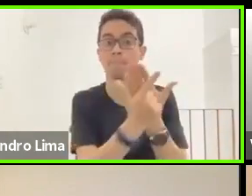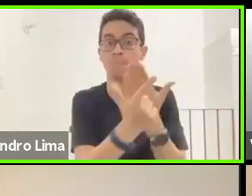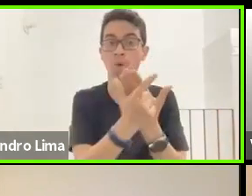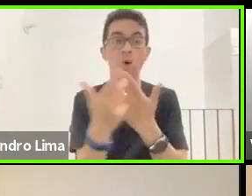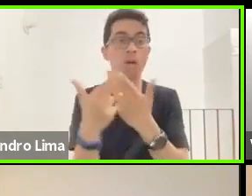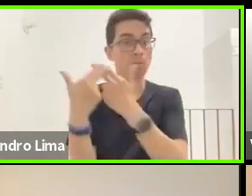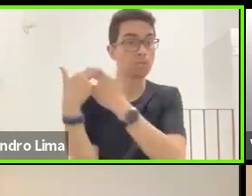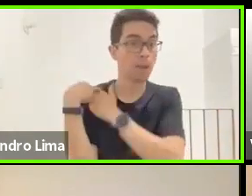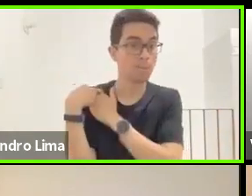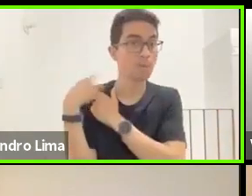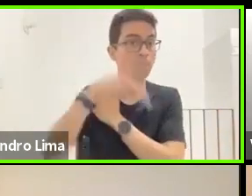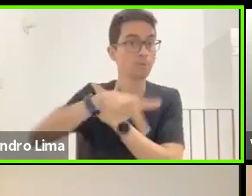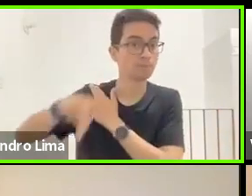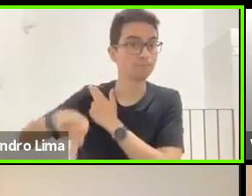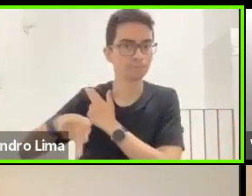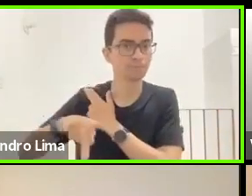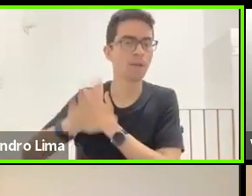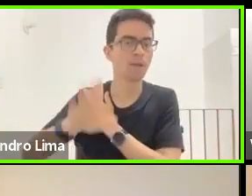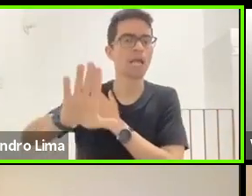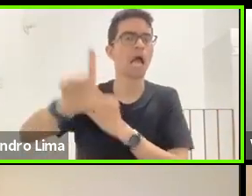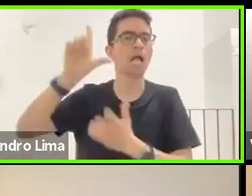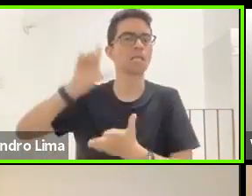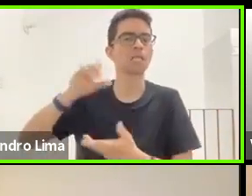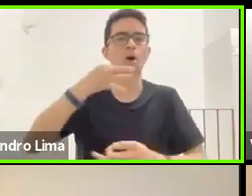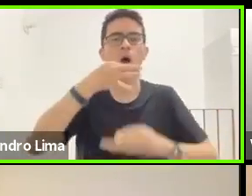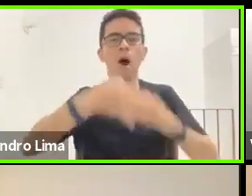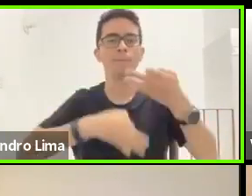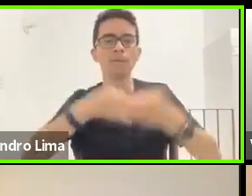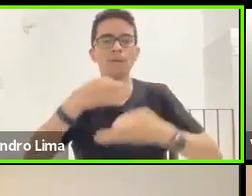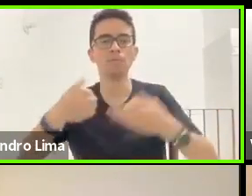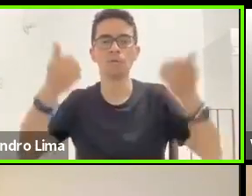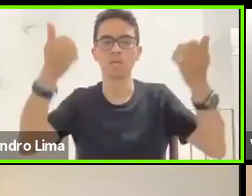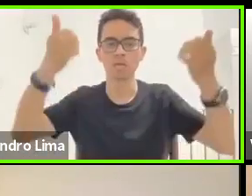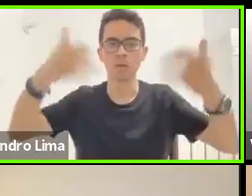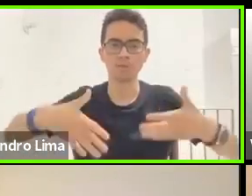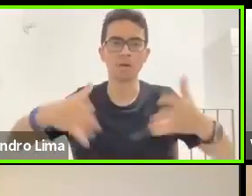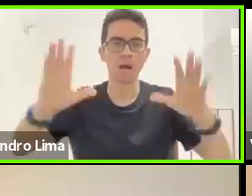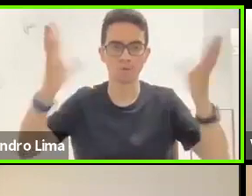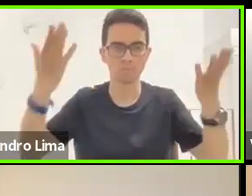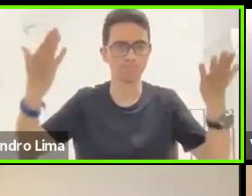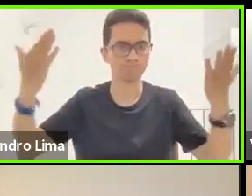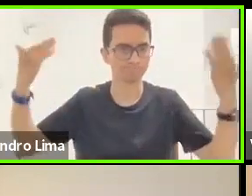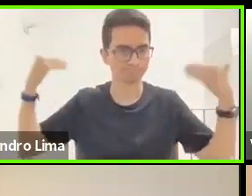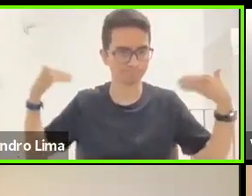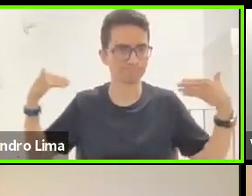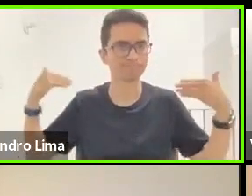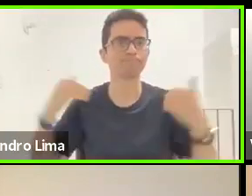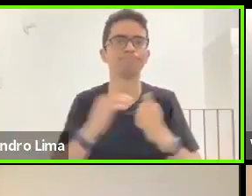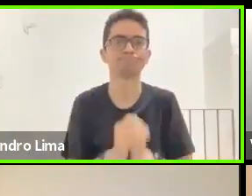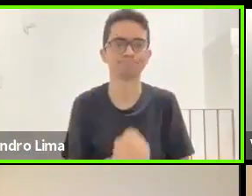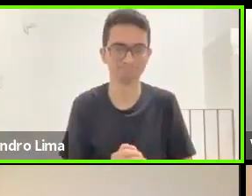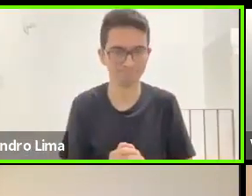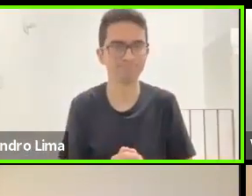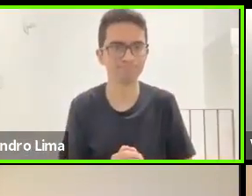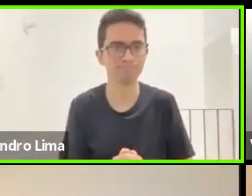nt on what you said and again nt on what you said and about out your text and things we've been your text and things we've been going through. Well I'll confess that my Well I'll confess that my, I'm